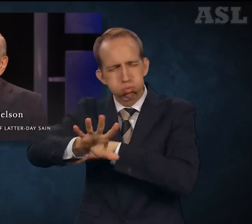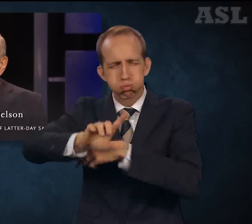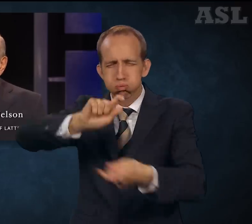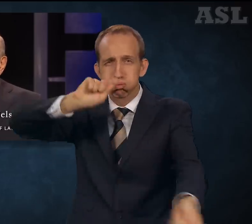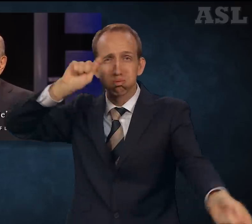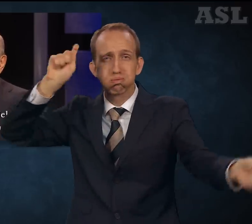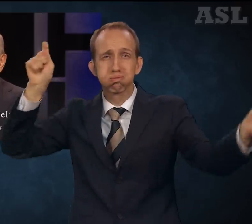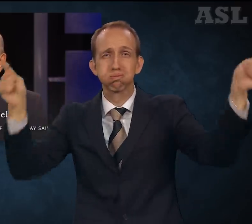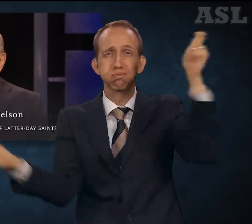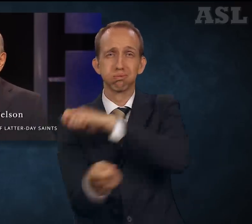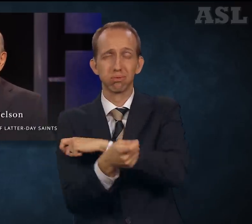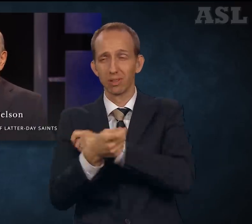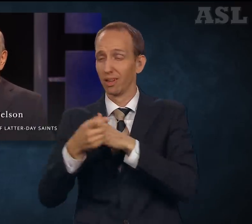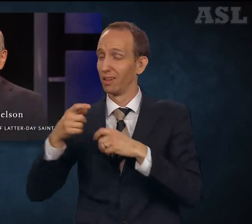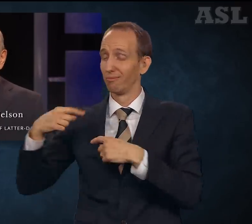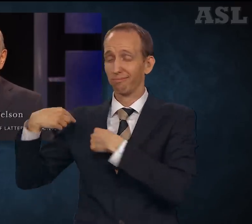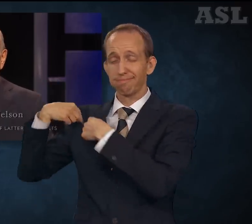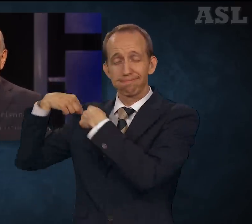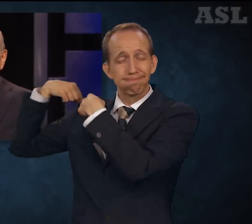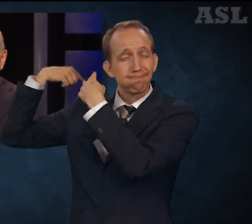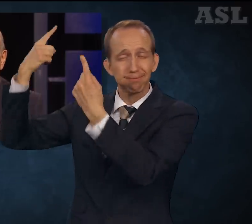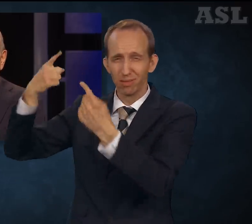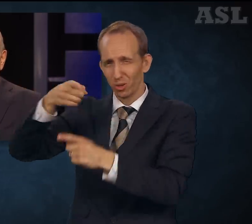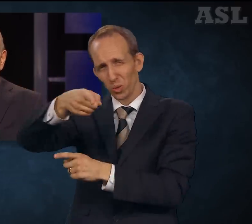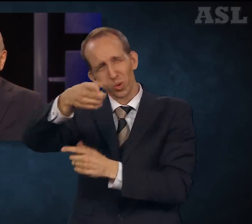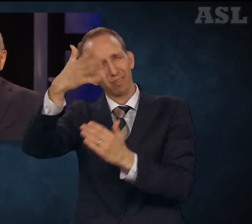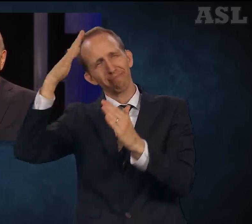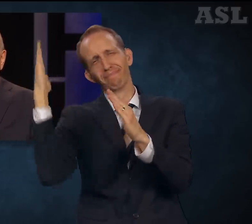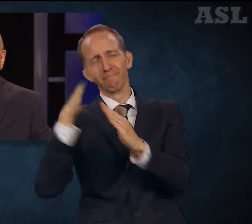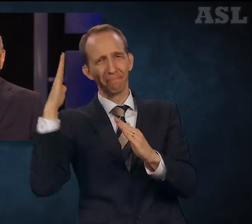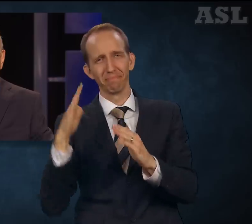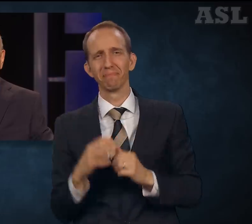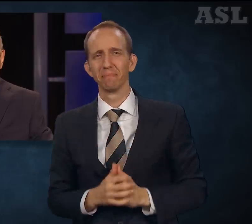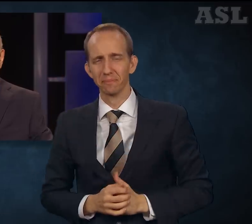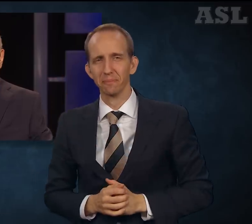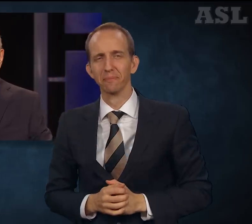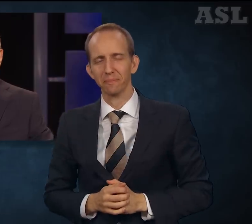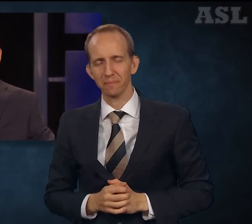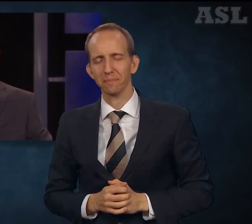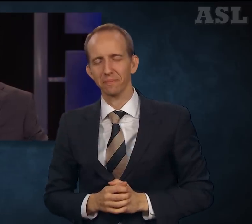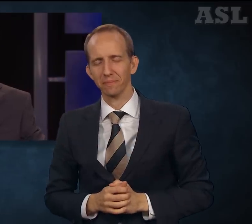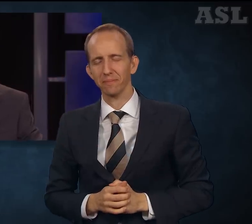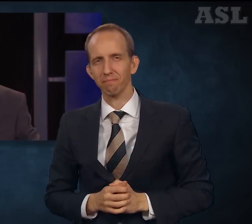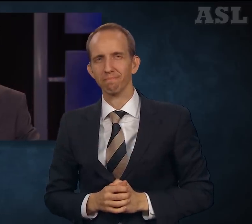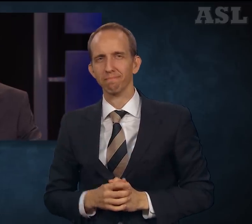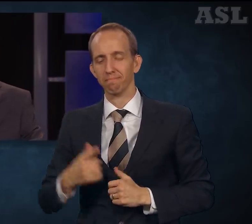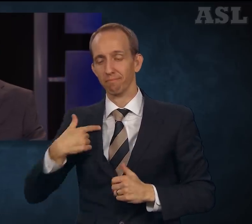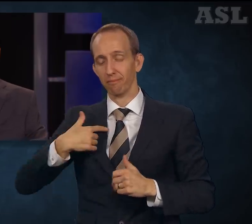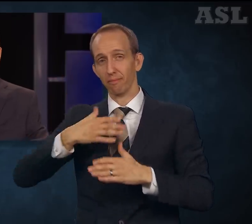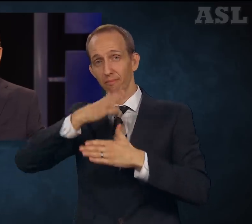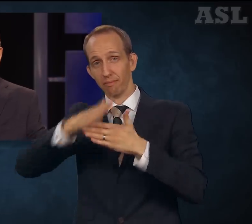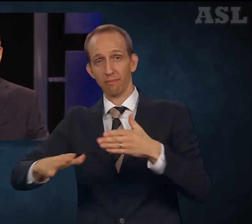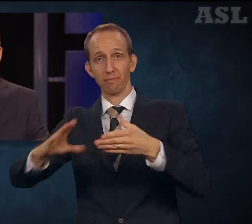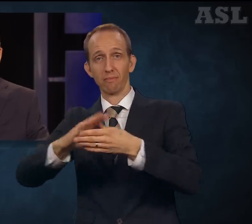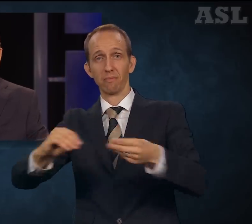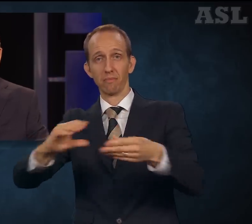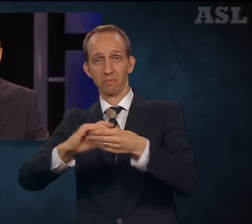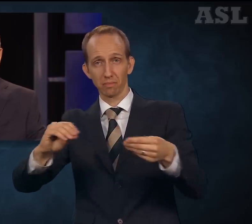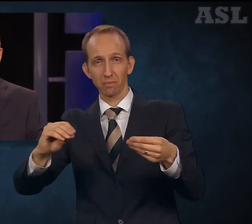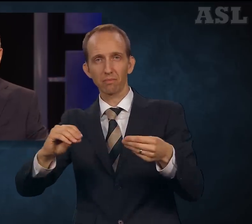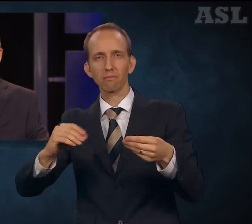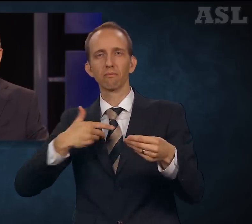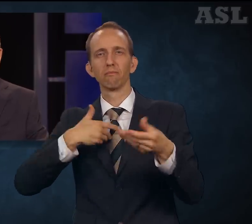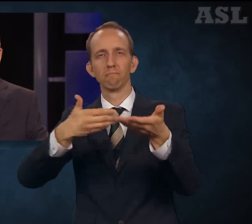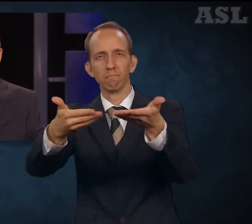MORE IMPACT ON THE WORLD THAN